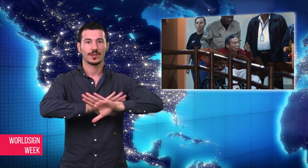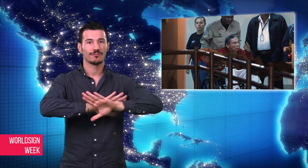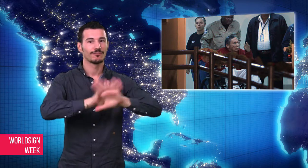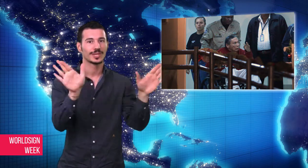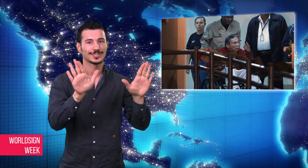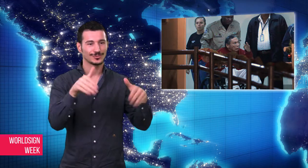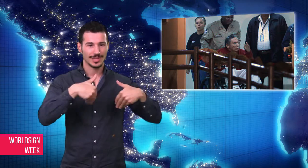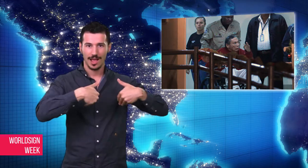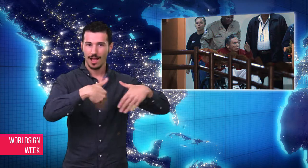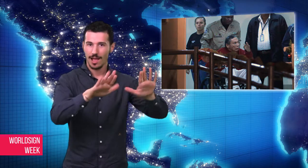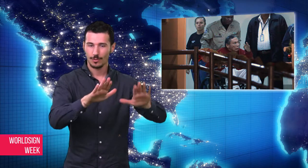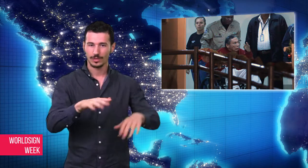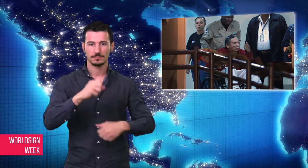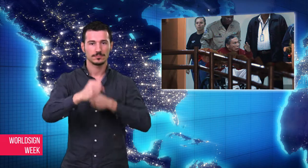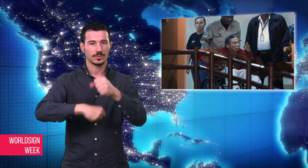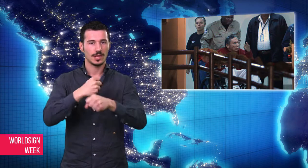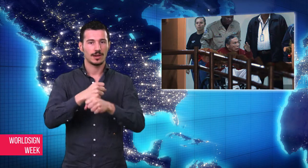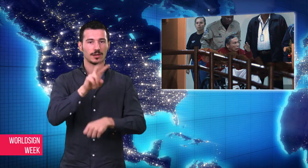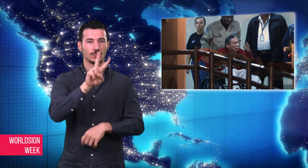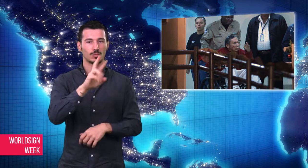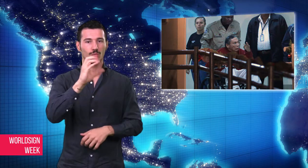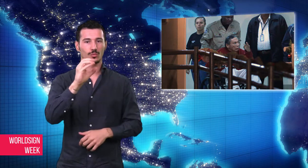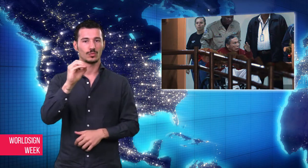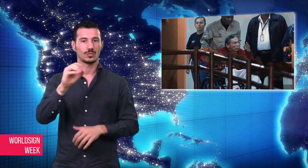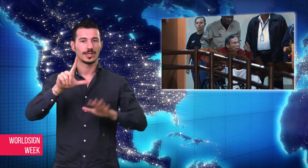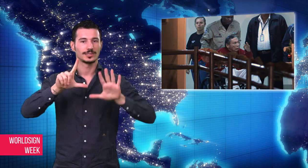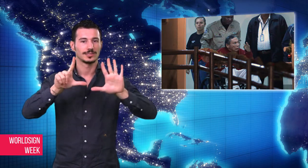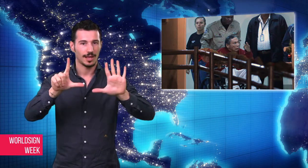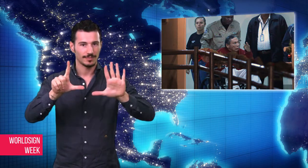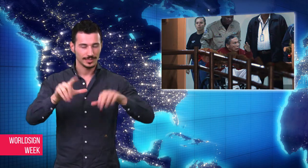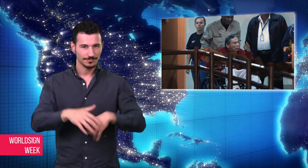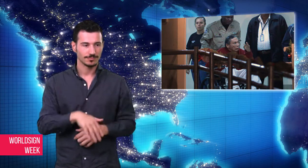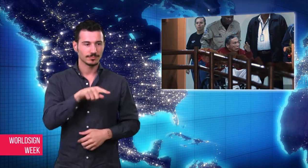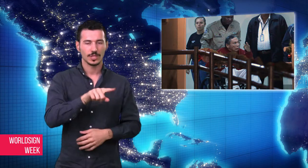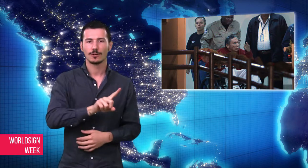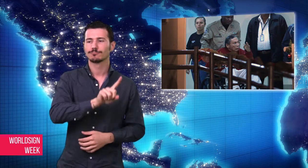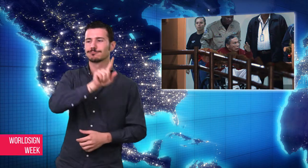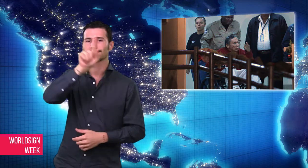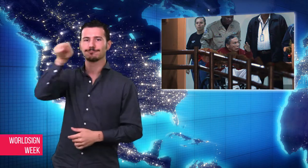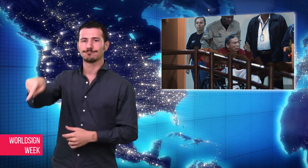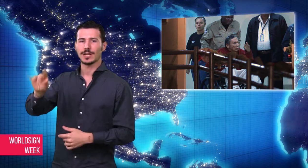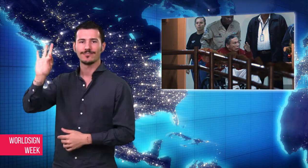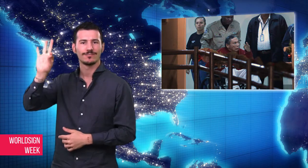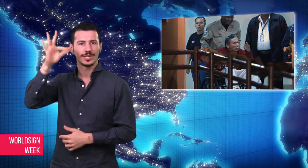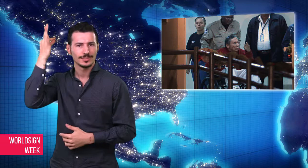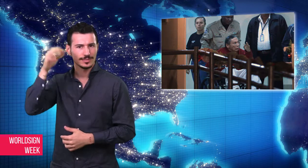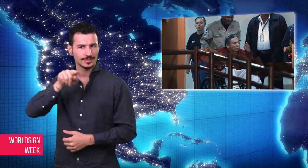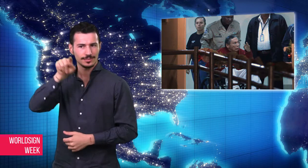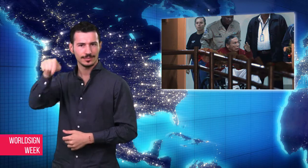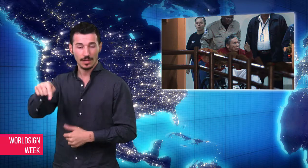years before returning to Panama where